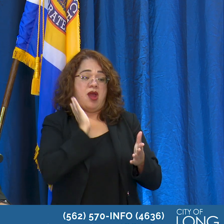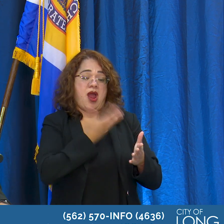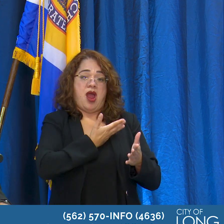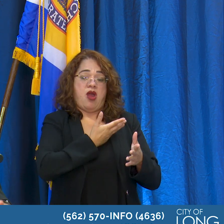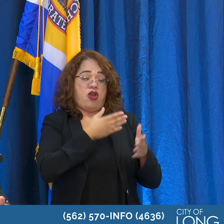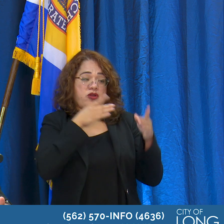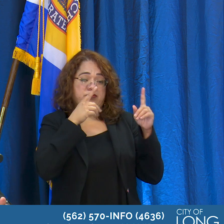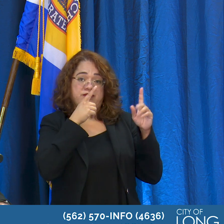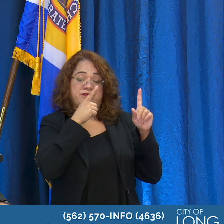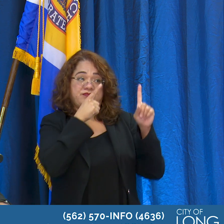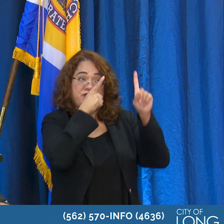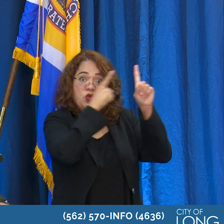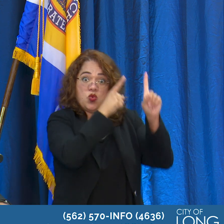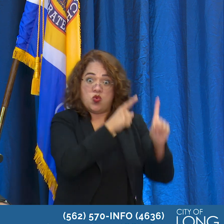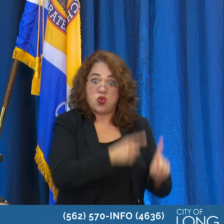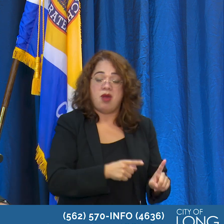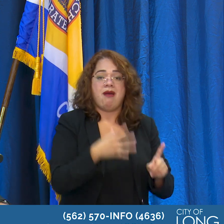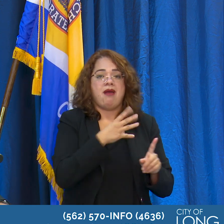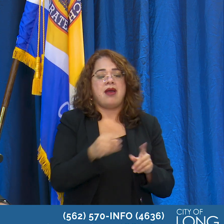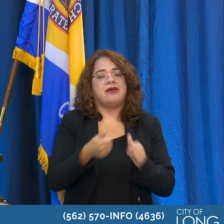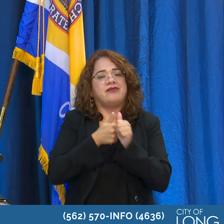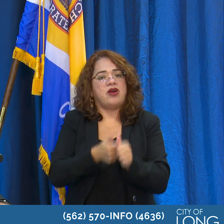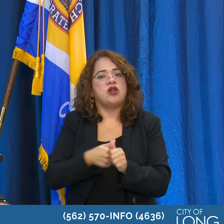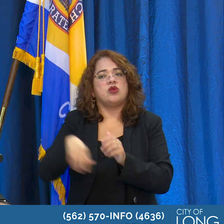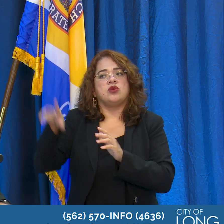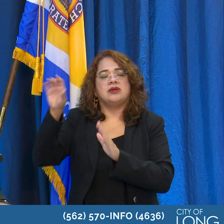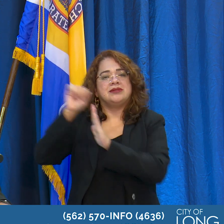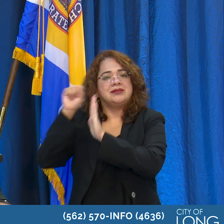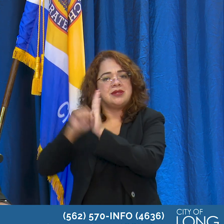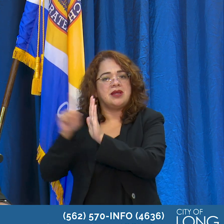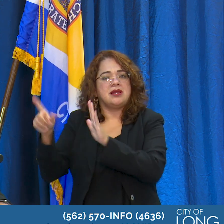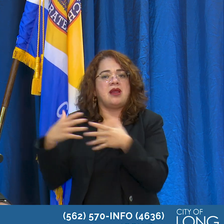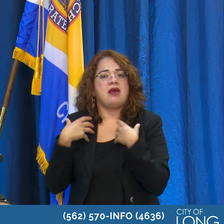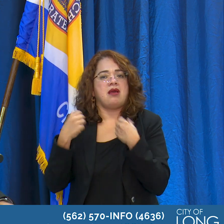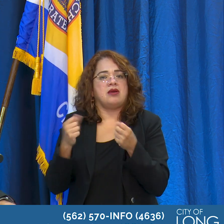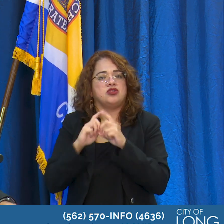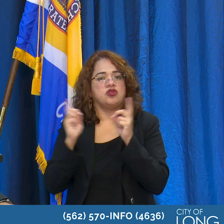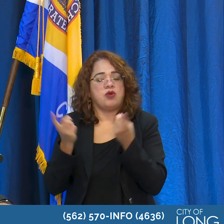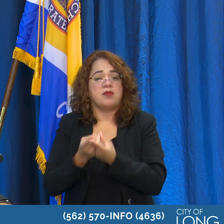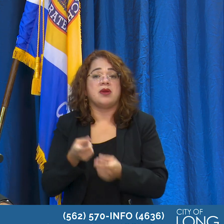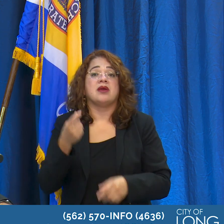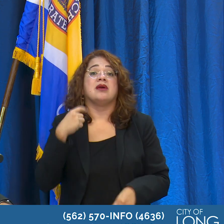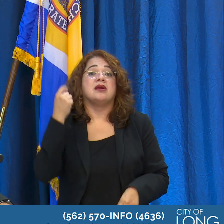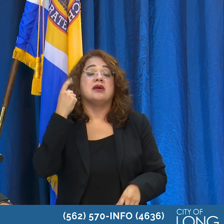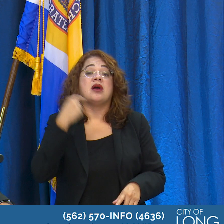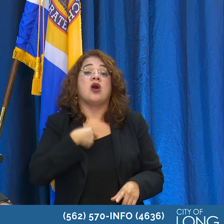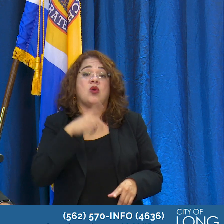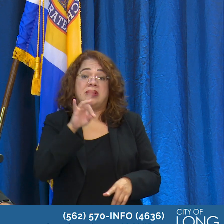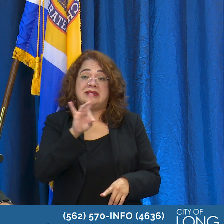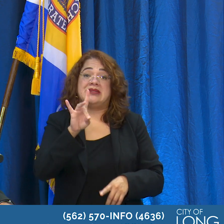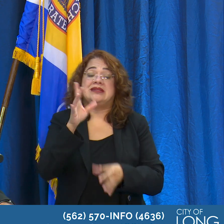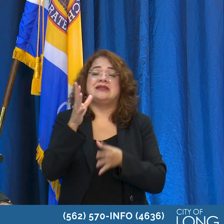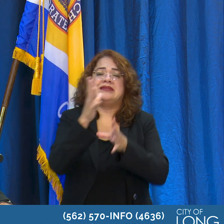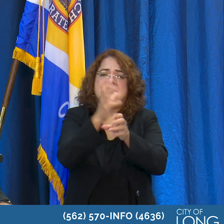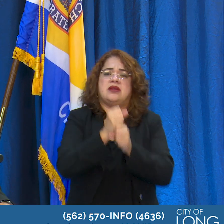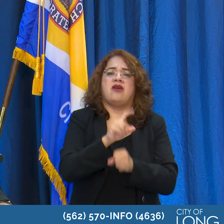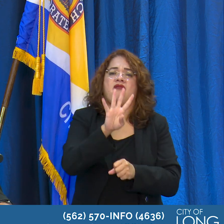Now I led a coalition of mayors earlier this year to secure almost 41 million dollars from the state and the federal government